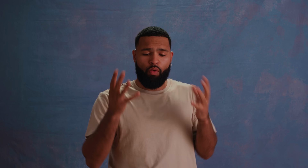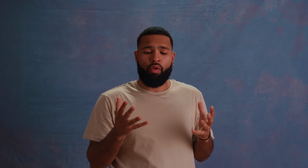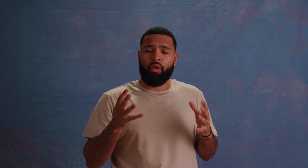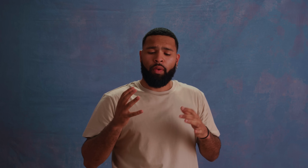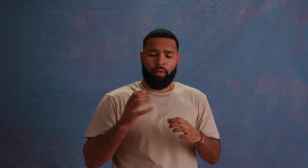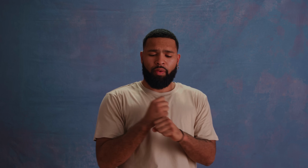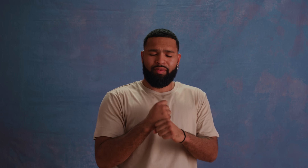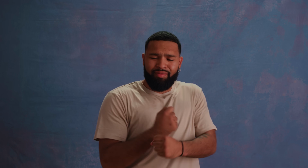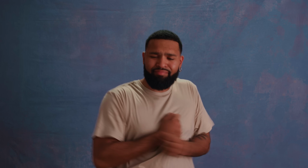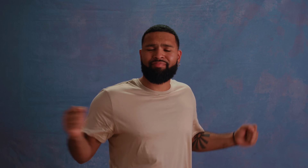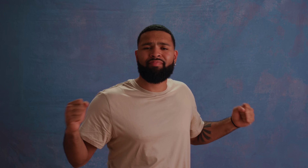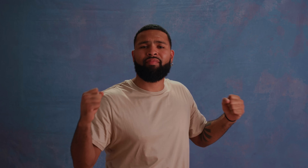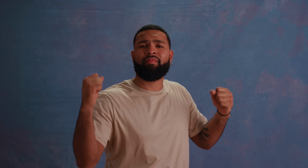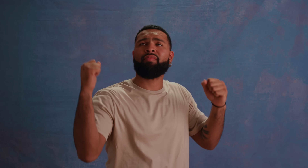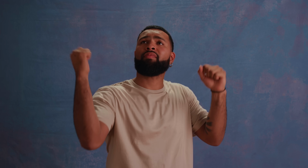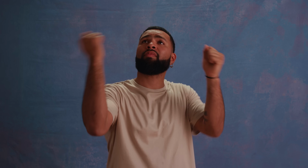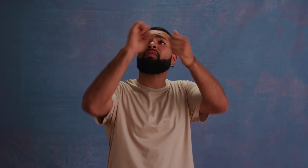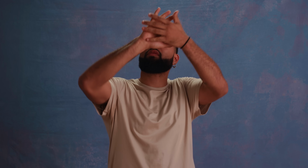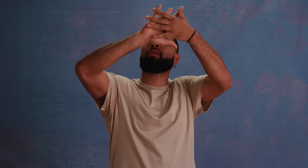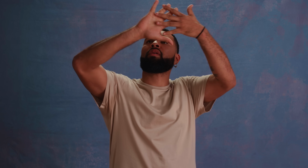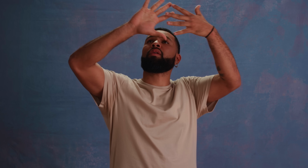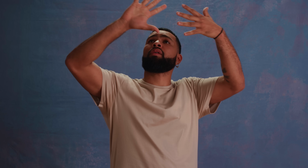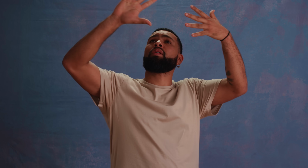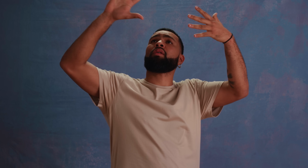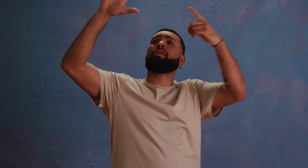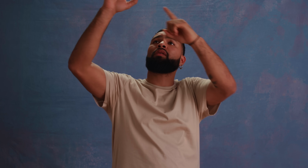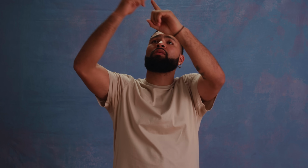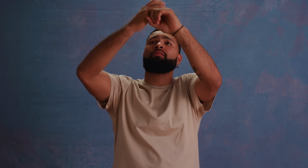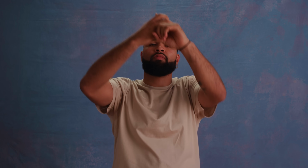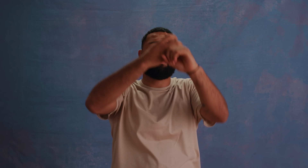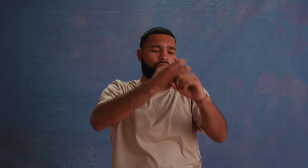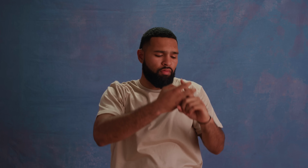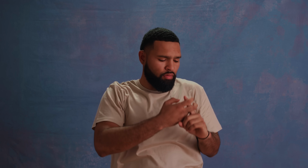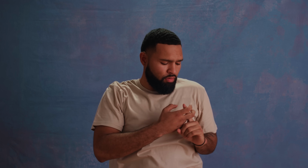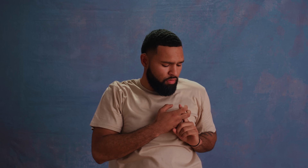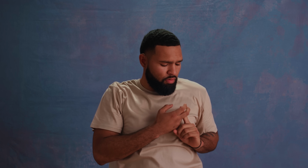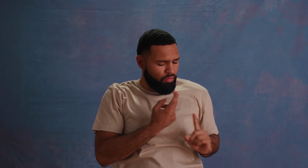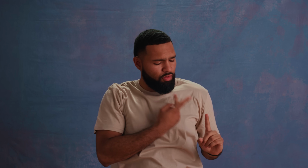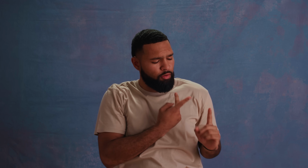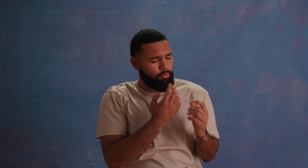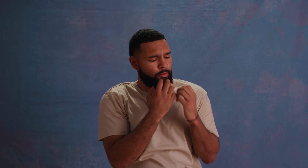if the world was ending you’d come over right? the sky’d be falling and I’d hold you tight